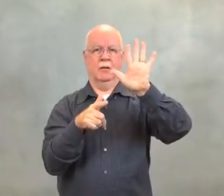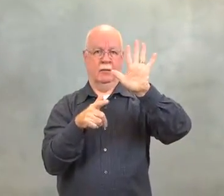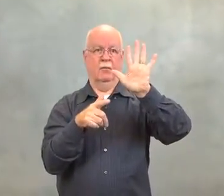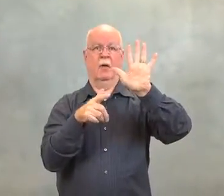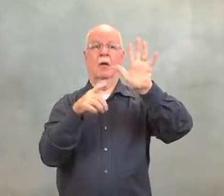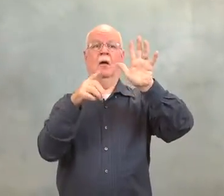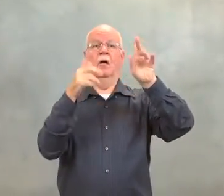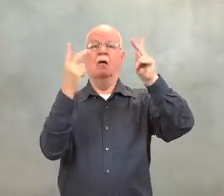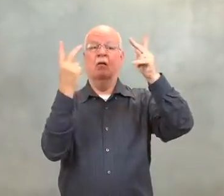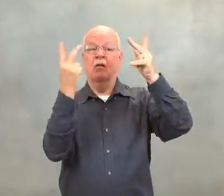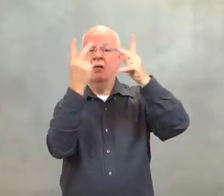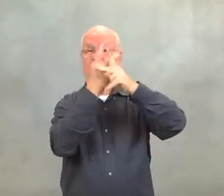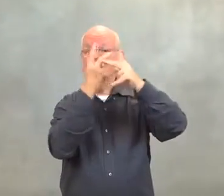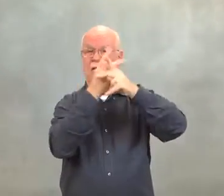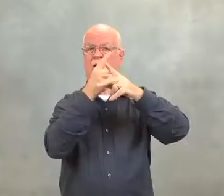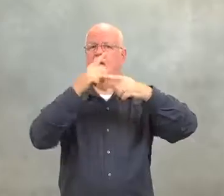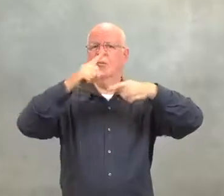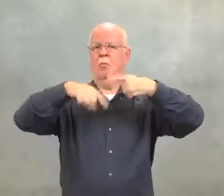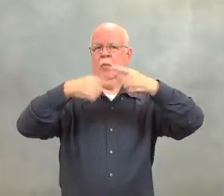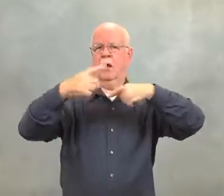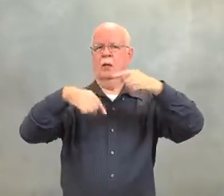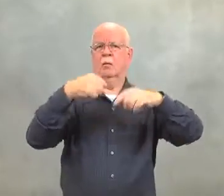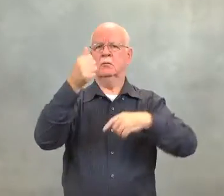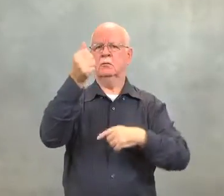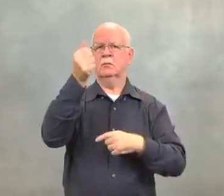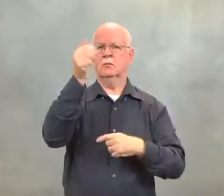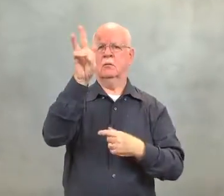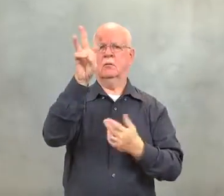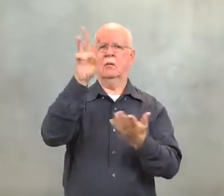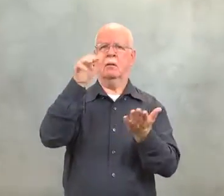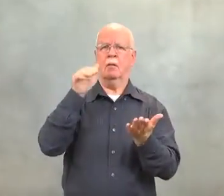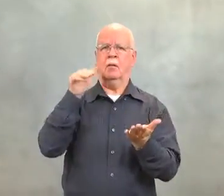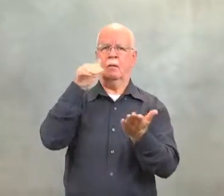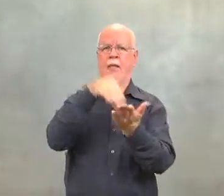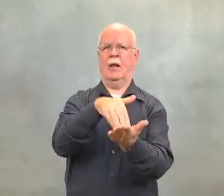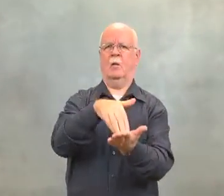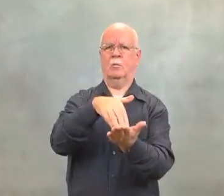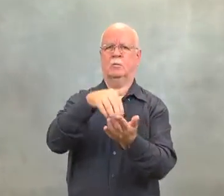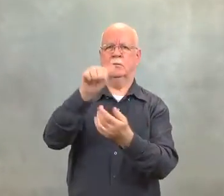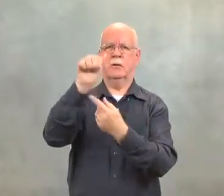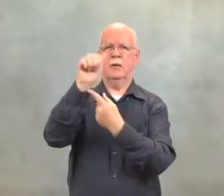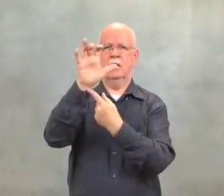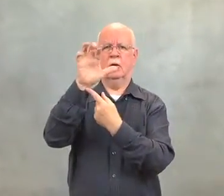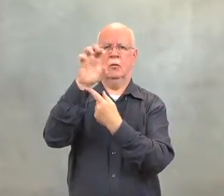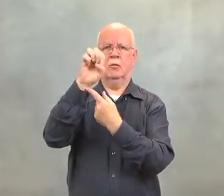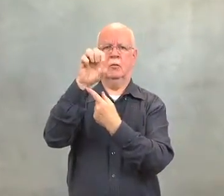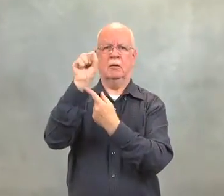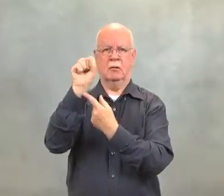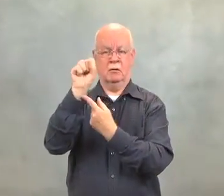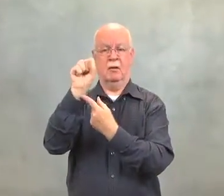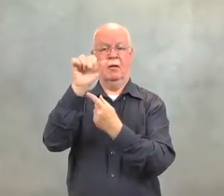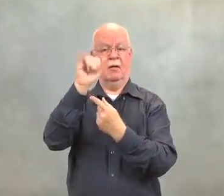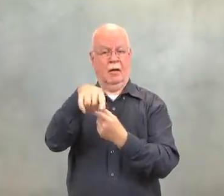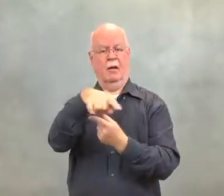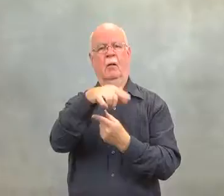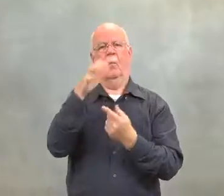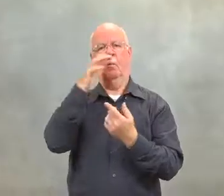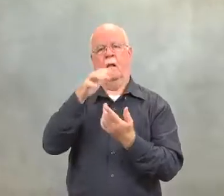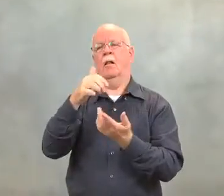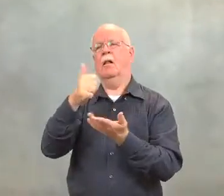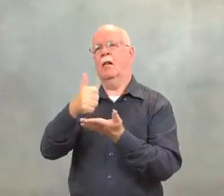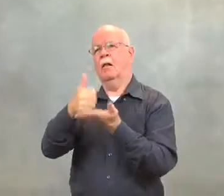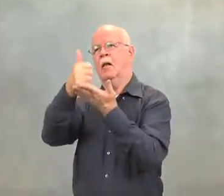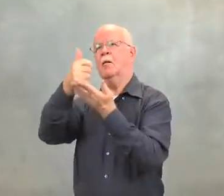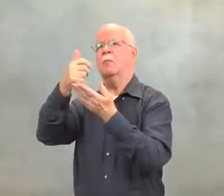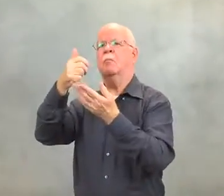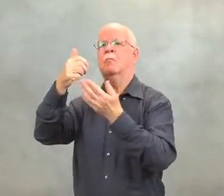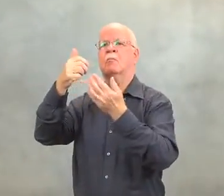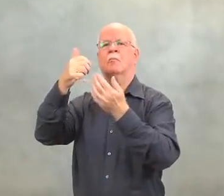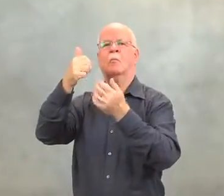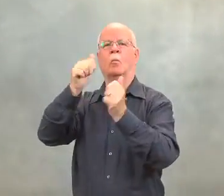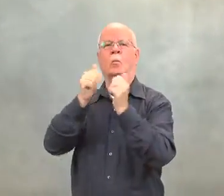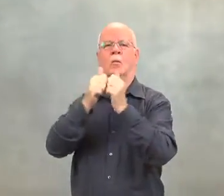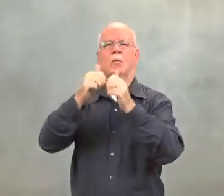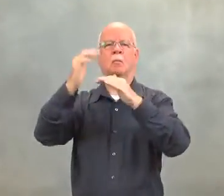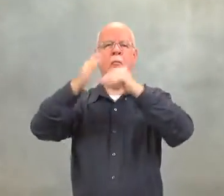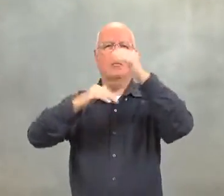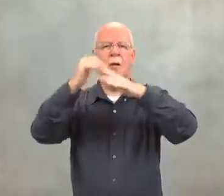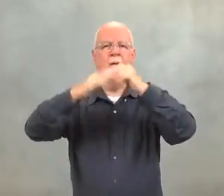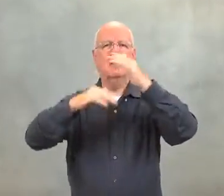That was approximately 16,000 acres.